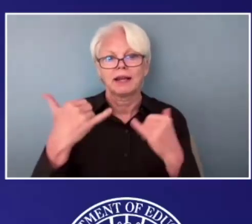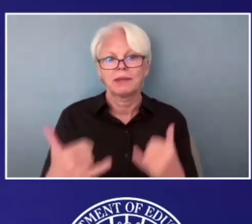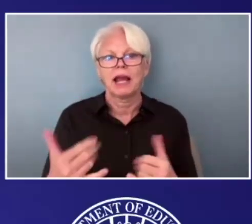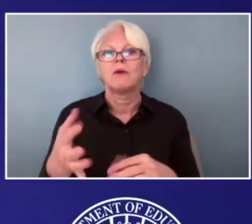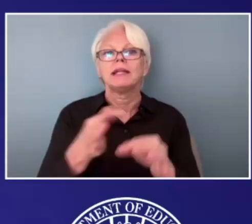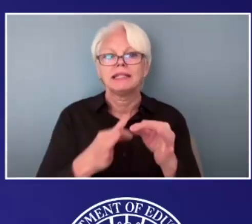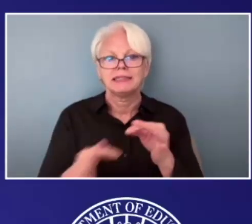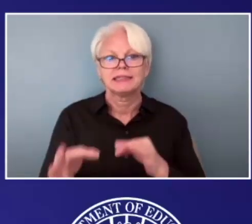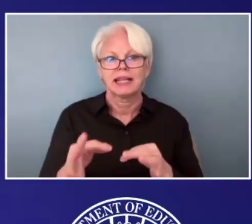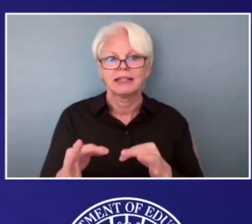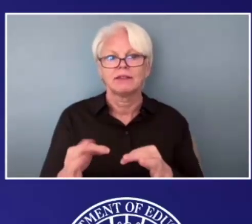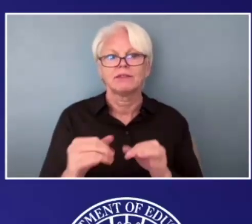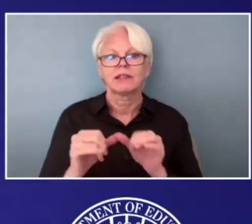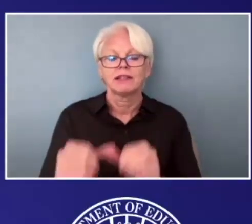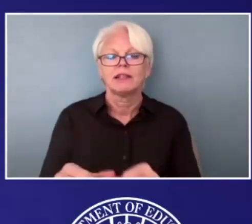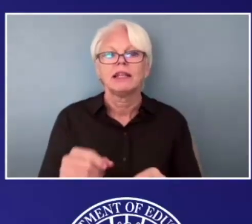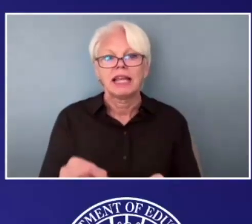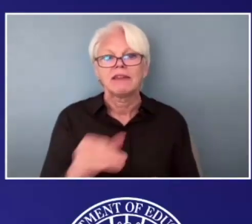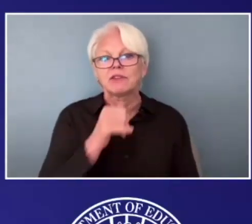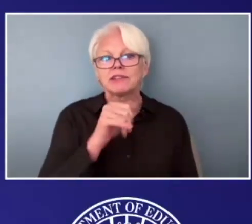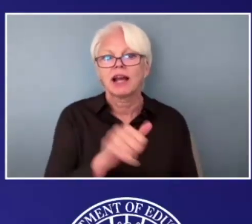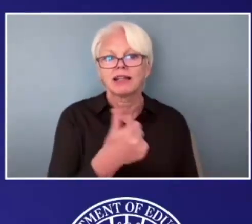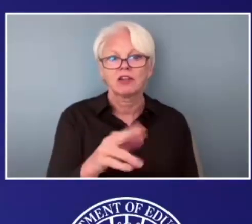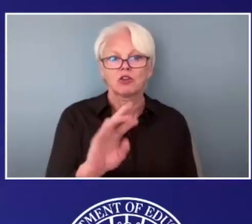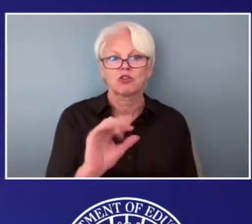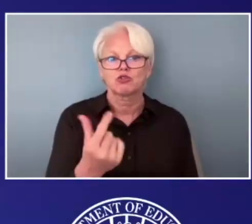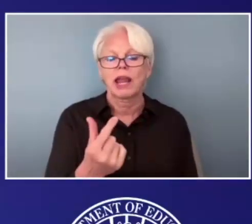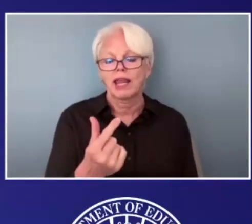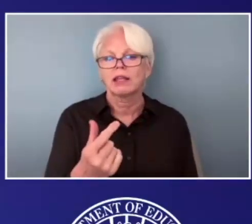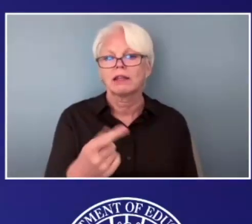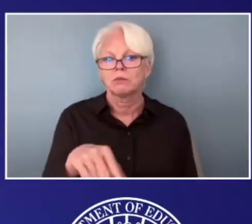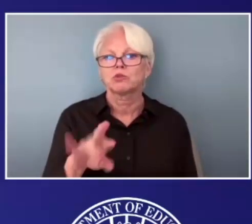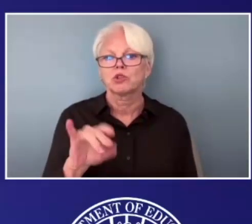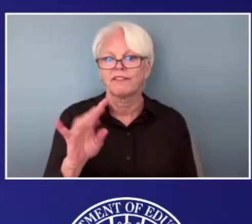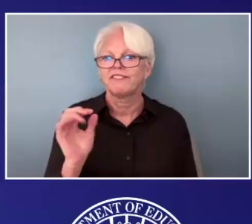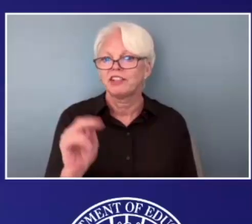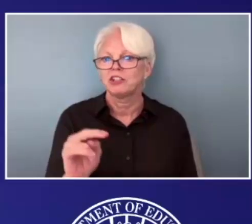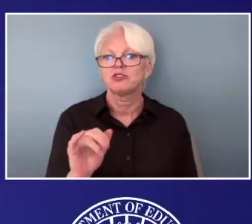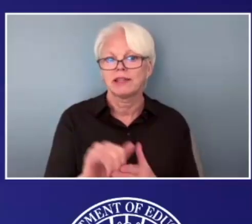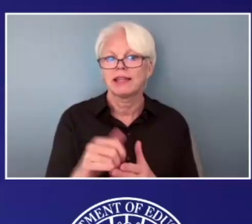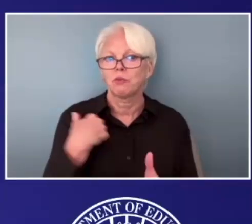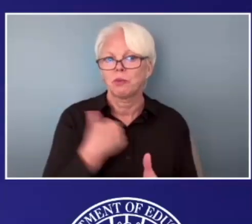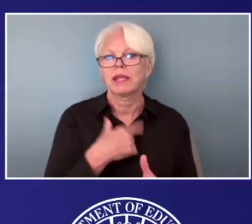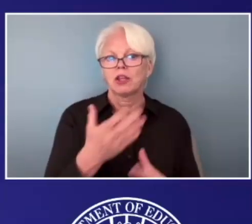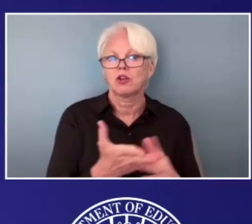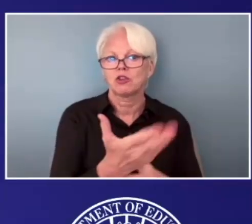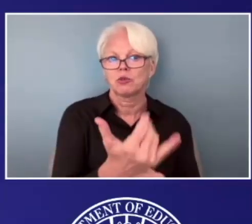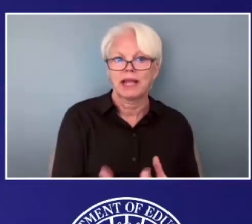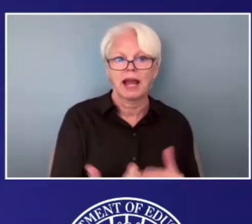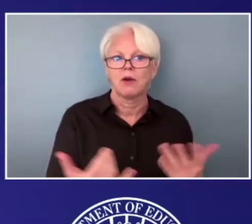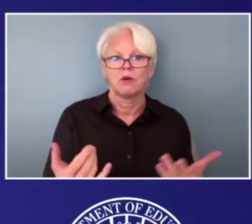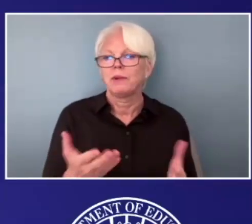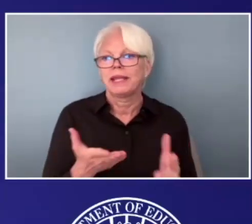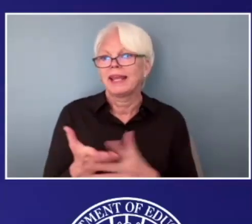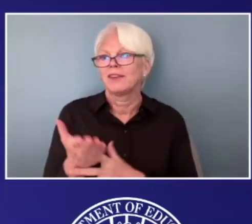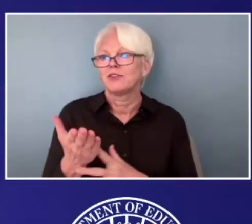there's not another reg provision we can go through right at the moment, and we can't get through really anything within the 20 minutes.